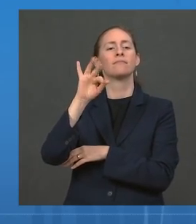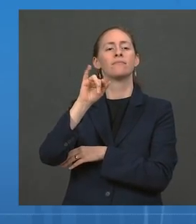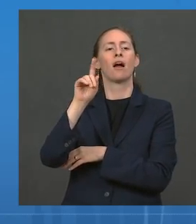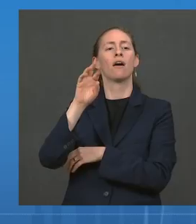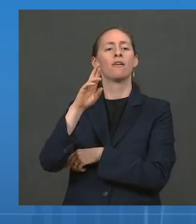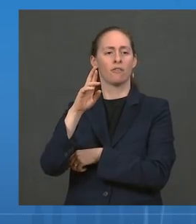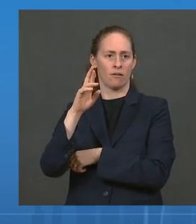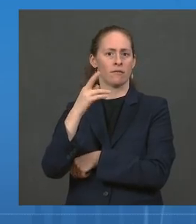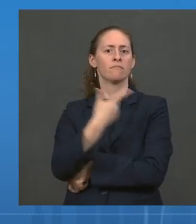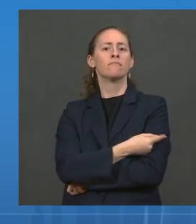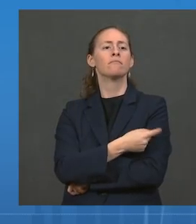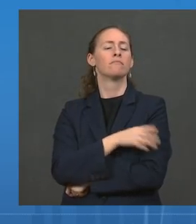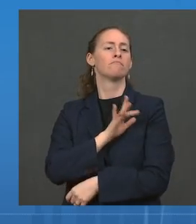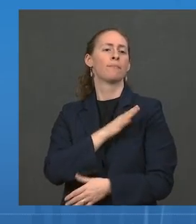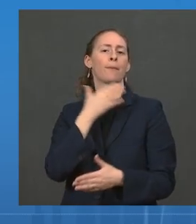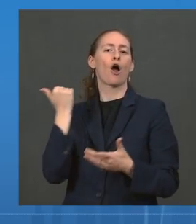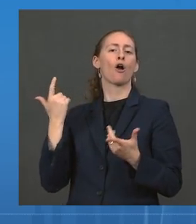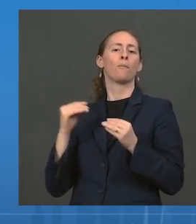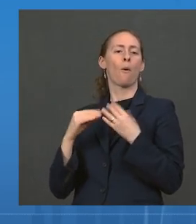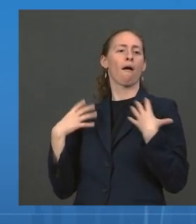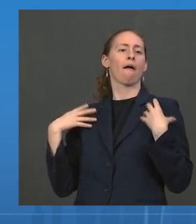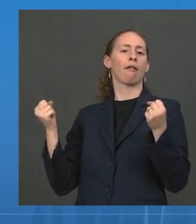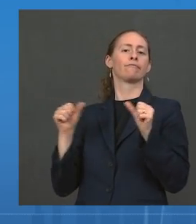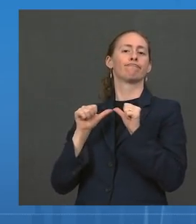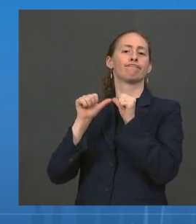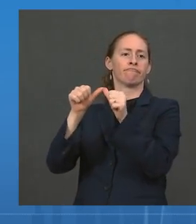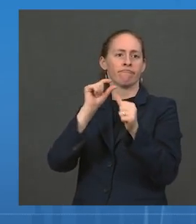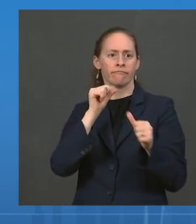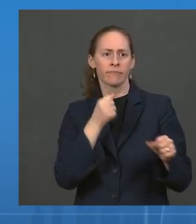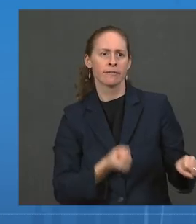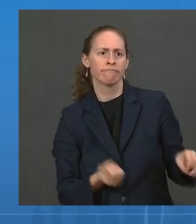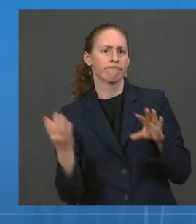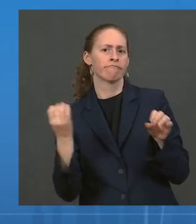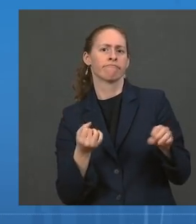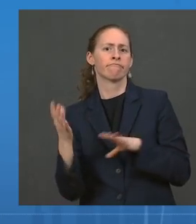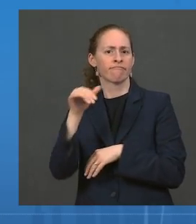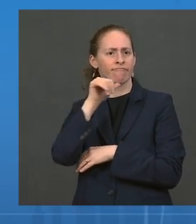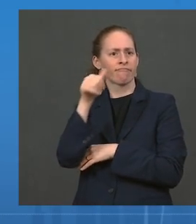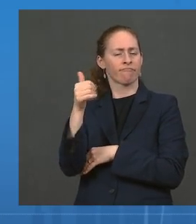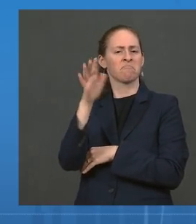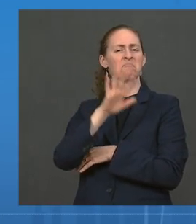decreased to 62.5 percent, with a boost,